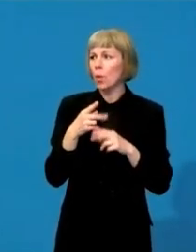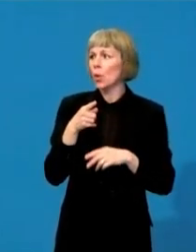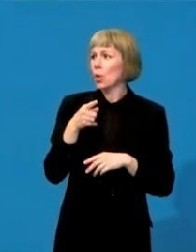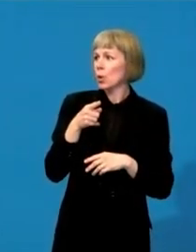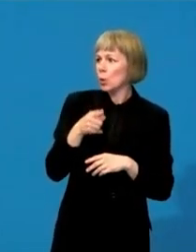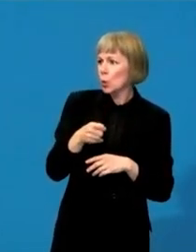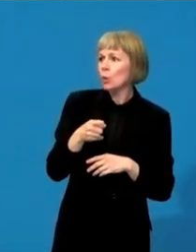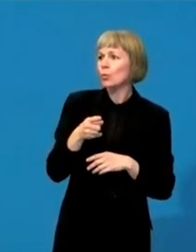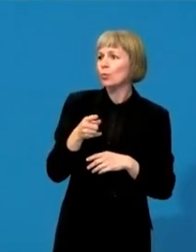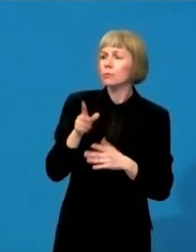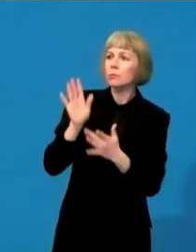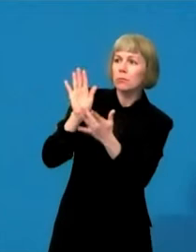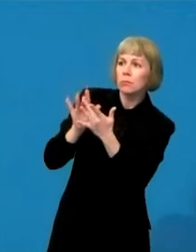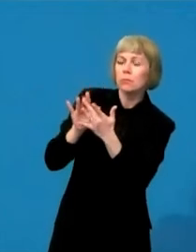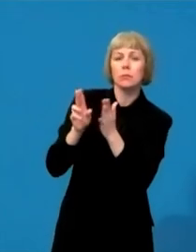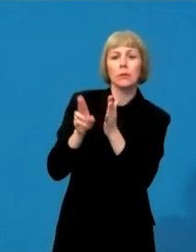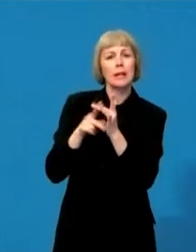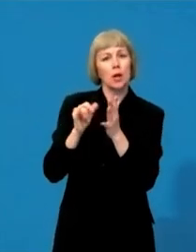communicate properly for your boys.